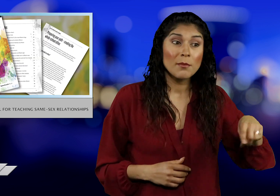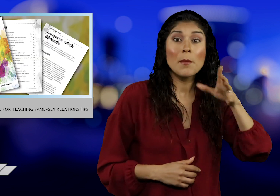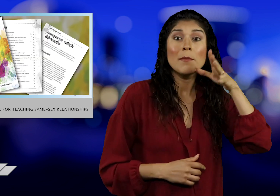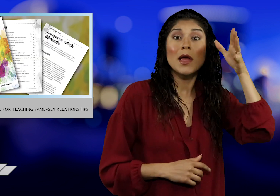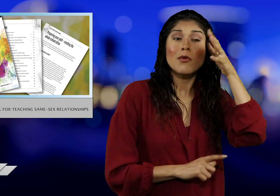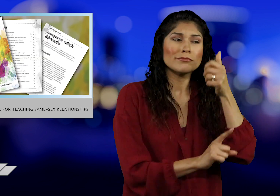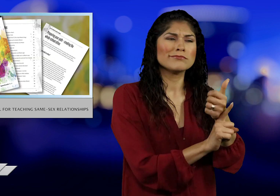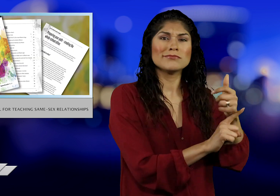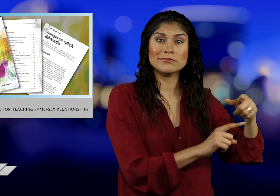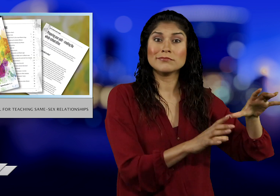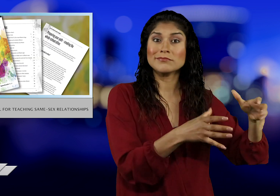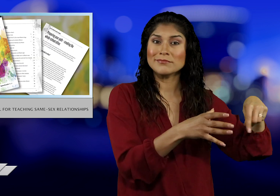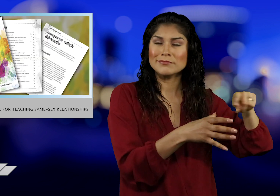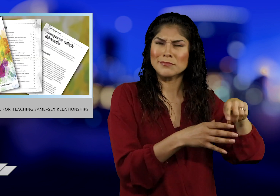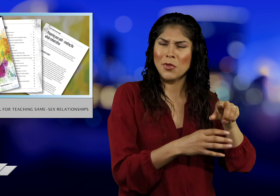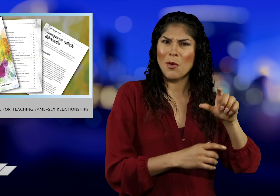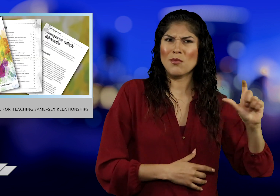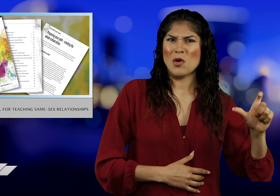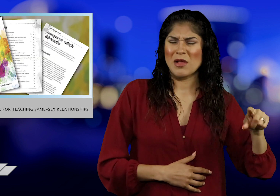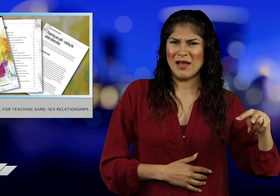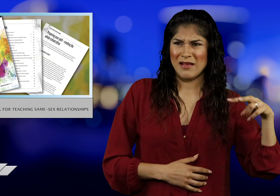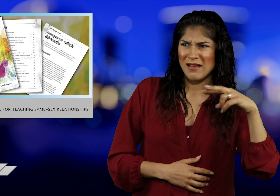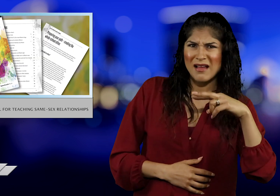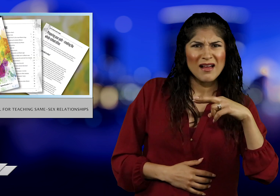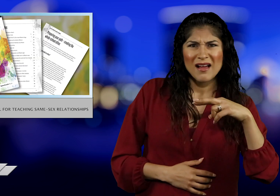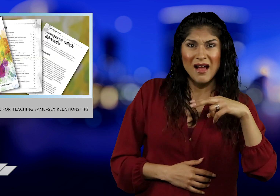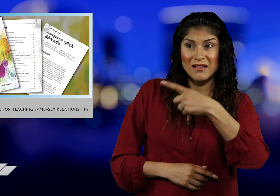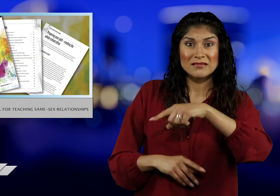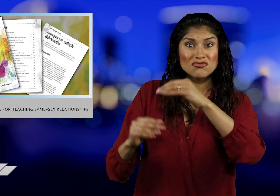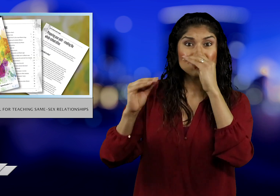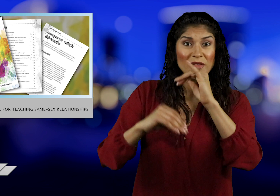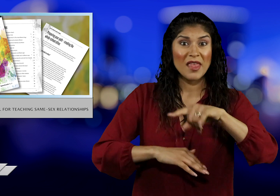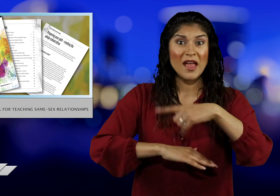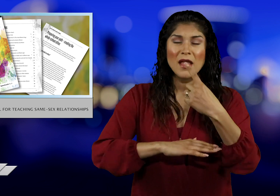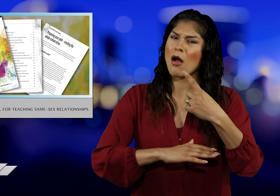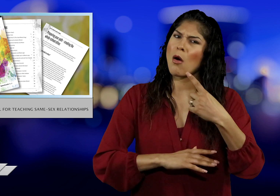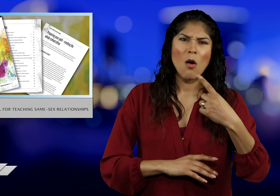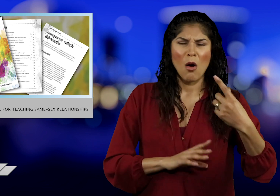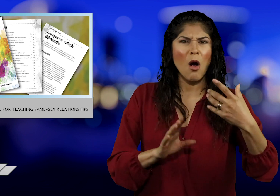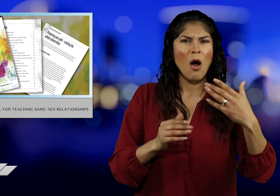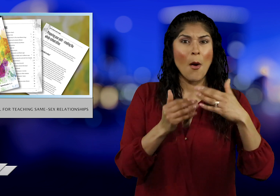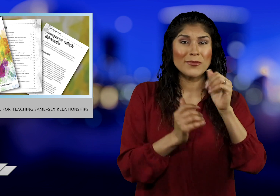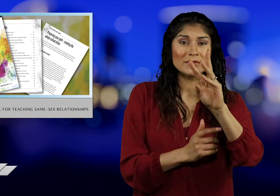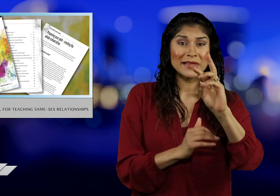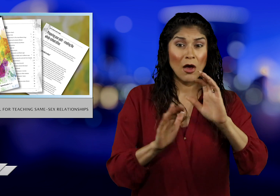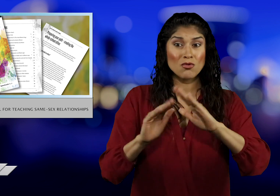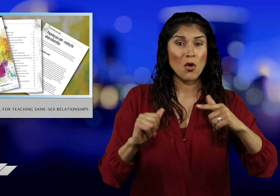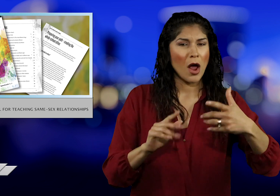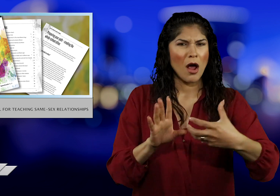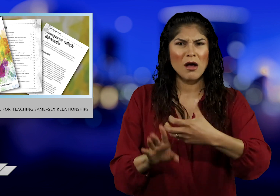Parents pulled nearly 600 children from class for a day at the school, where nearly all